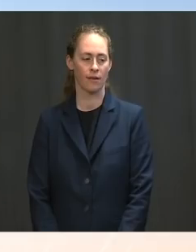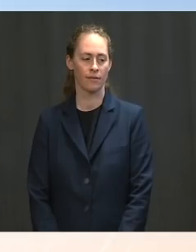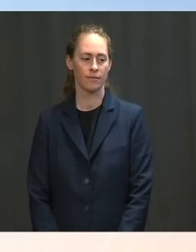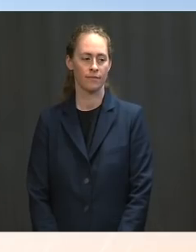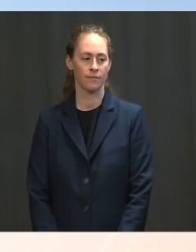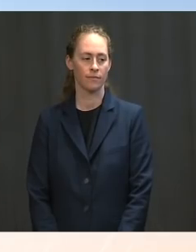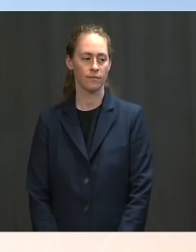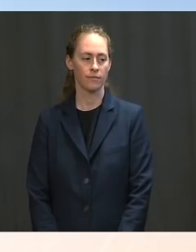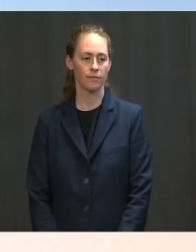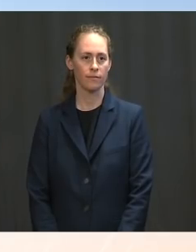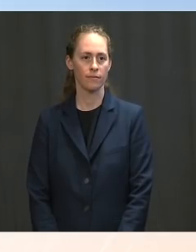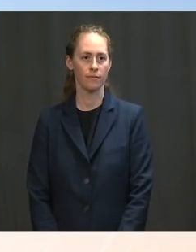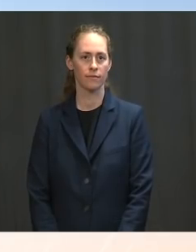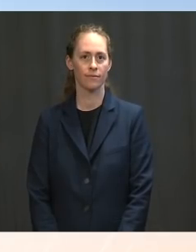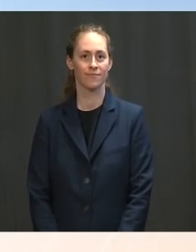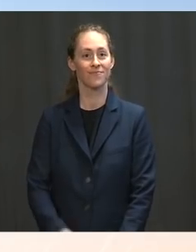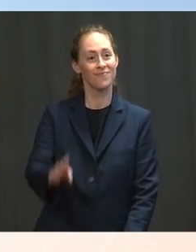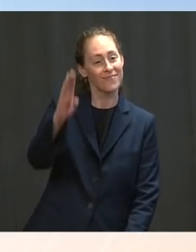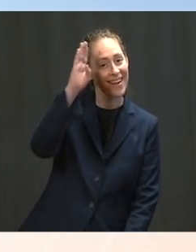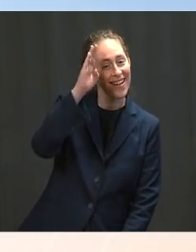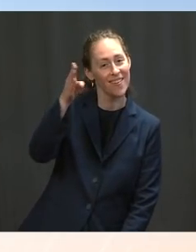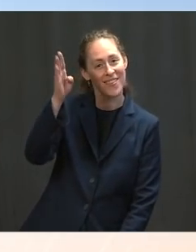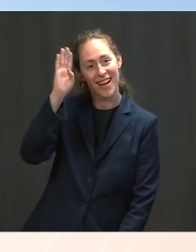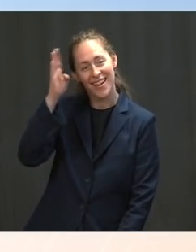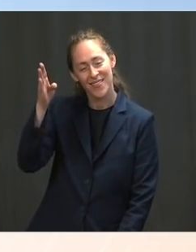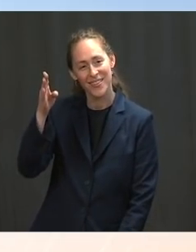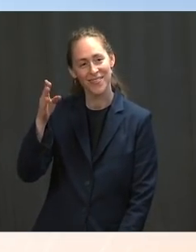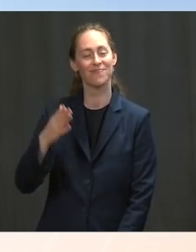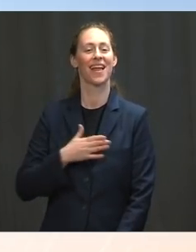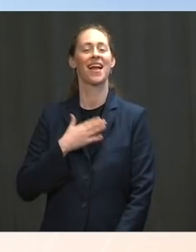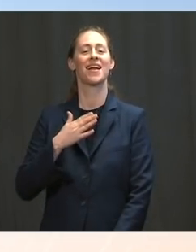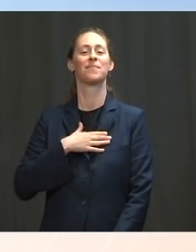Ms. Psaki: Hi, everyone. Happy Tuesday. Happy July Fourth week.